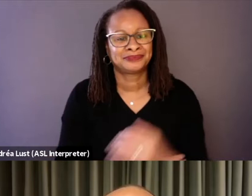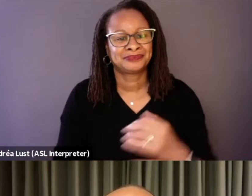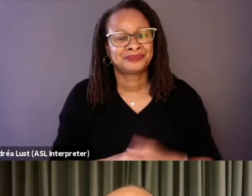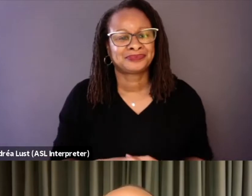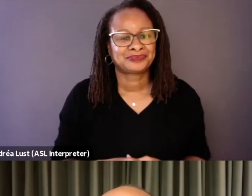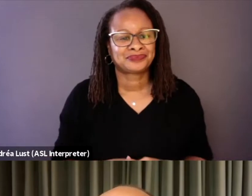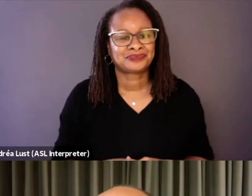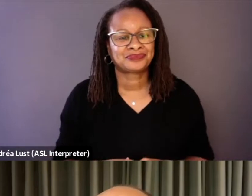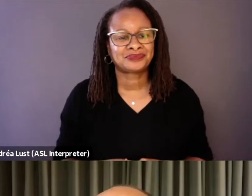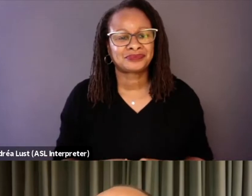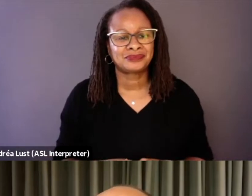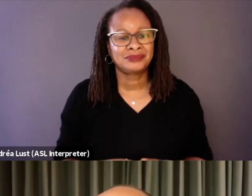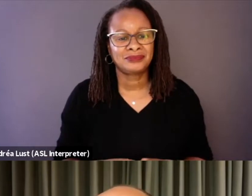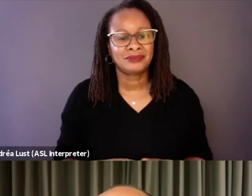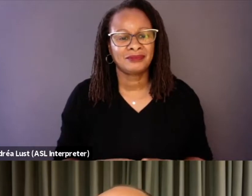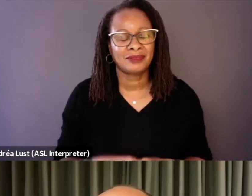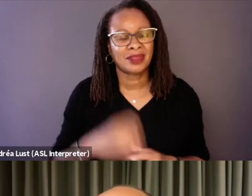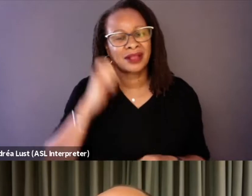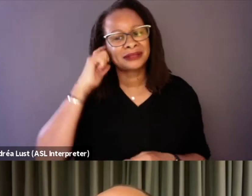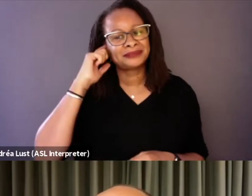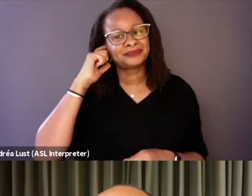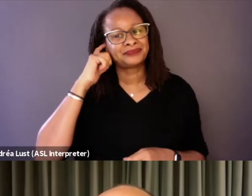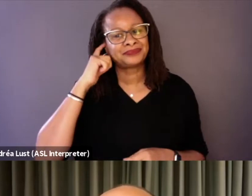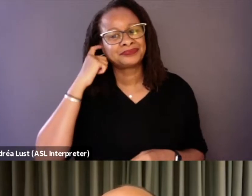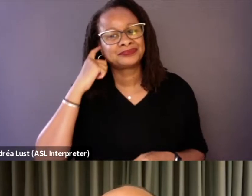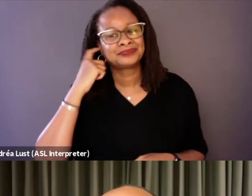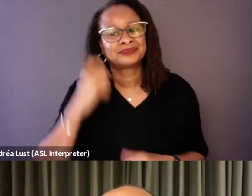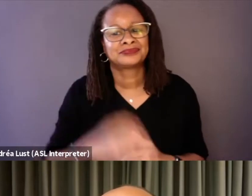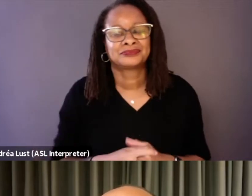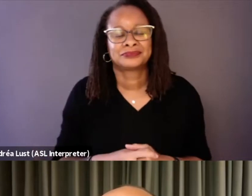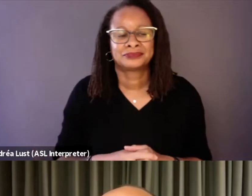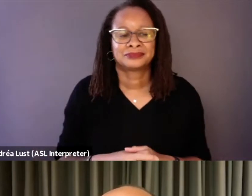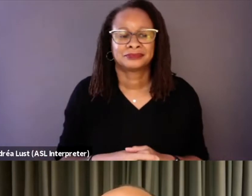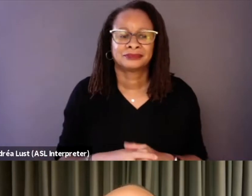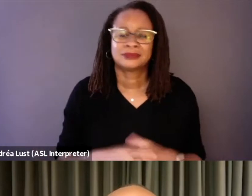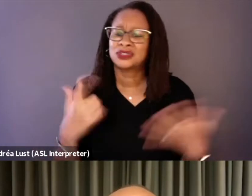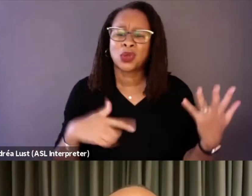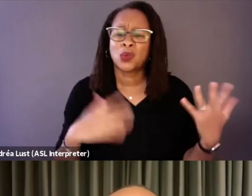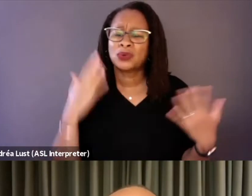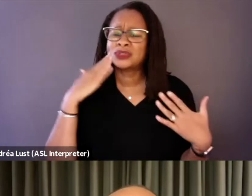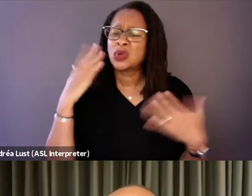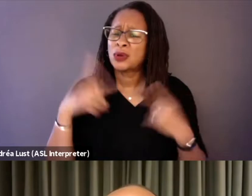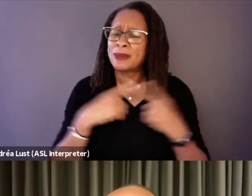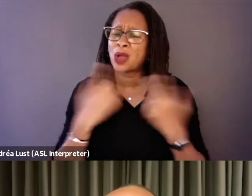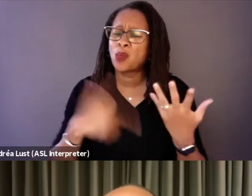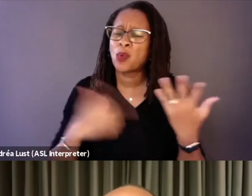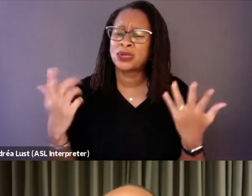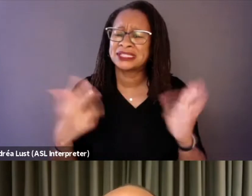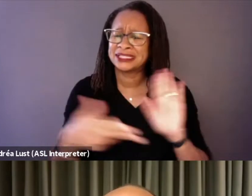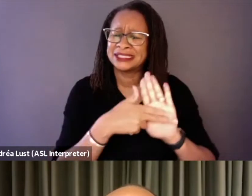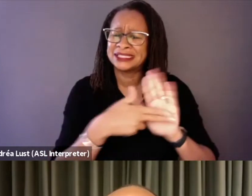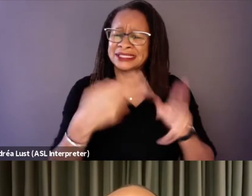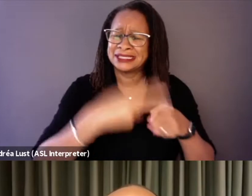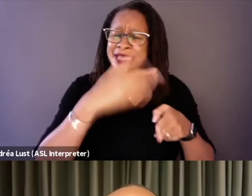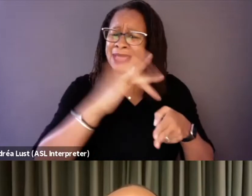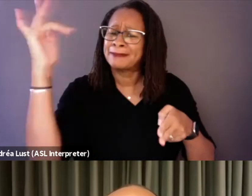and be in those same kinds of circles? What was his reputation like? What was his energy like? Oh my gosh. I mean, he was a firebrand